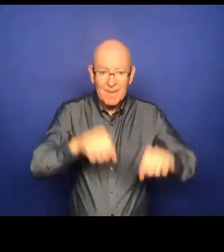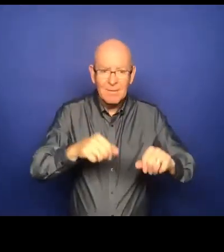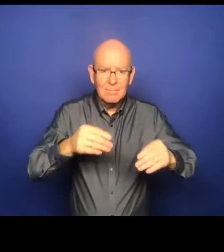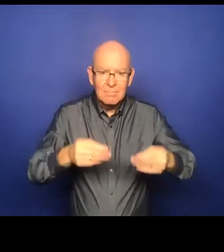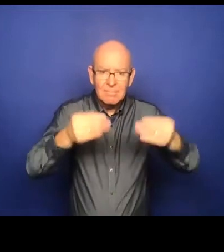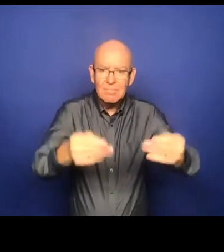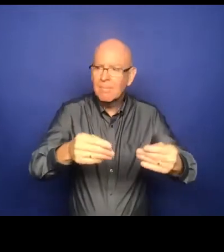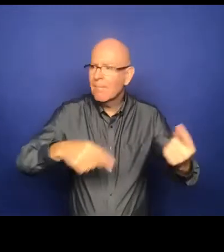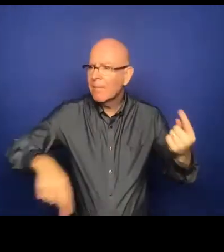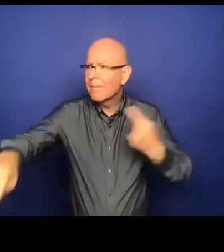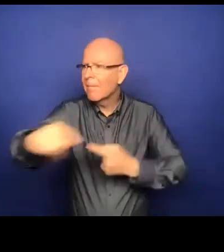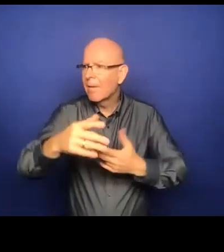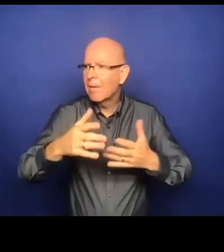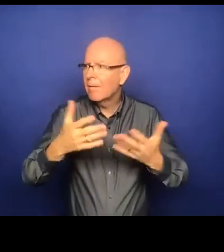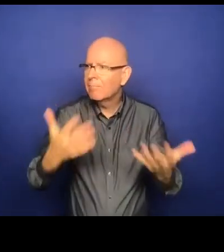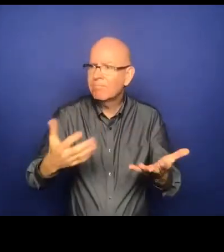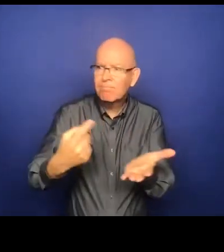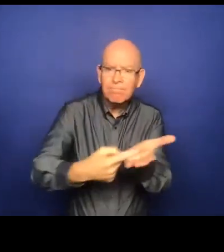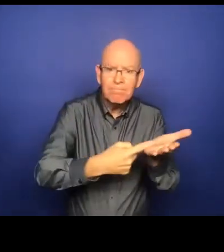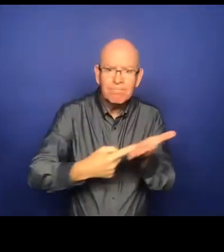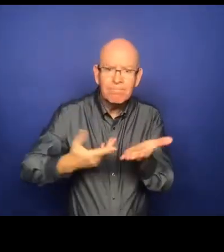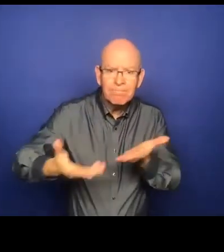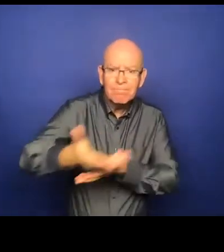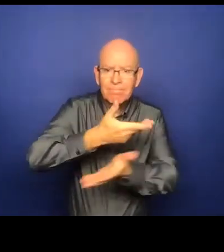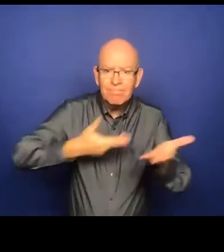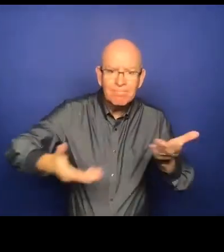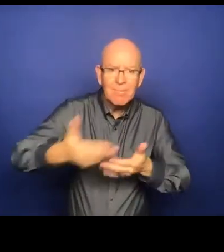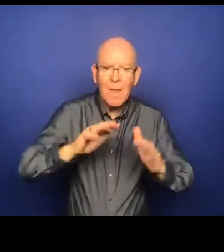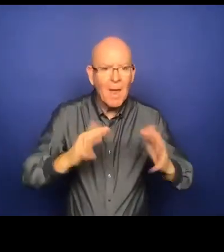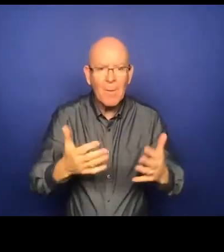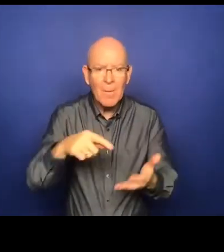how people with disabilities and their representative organisations can